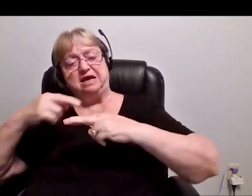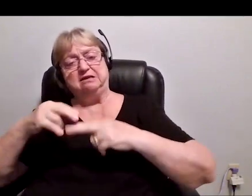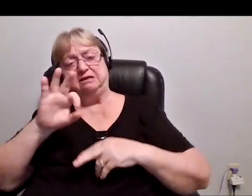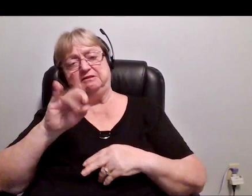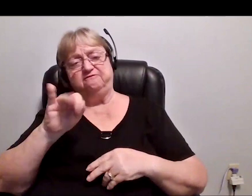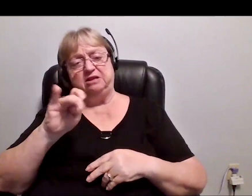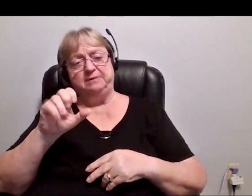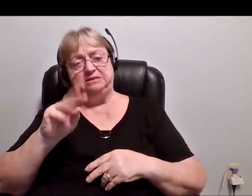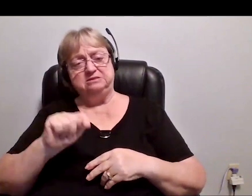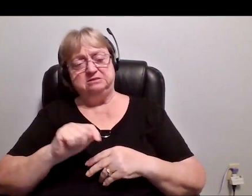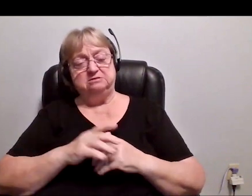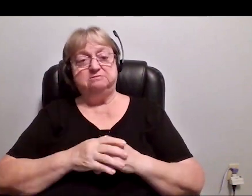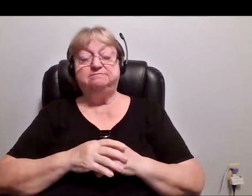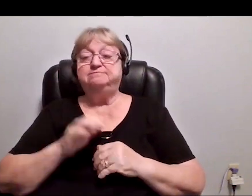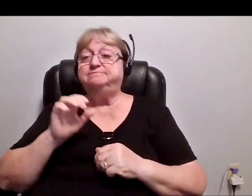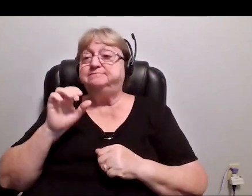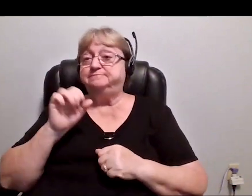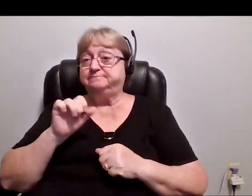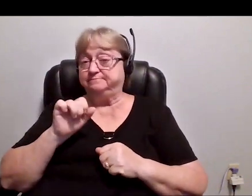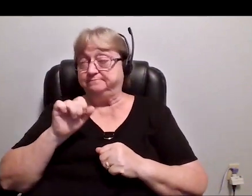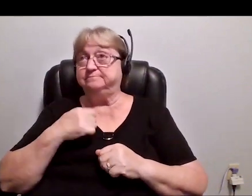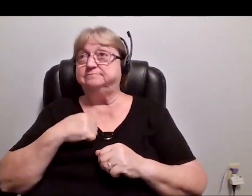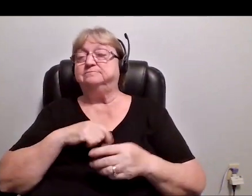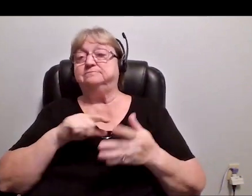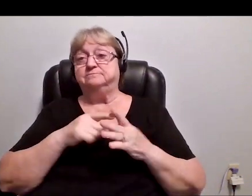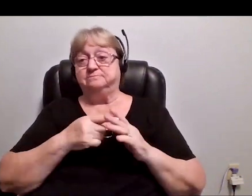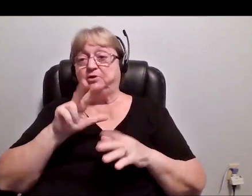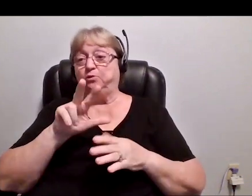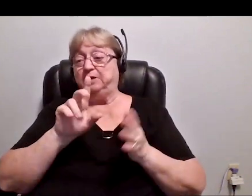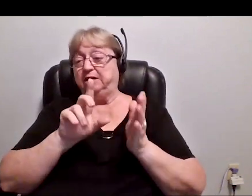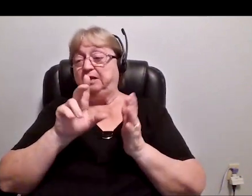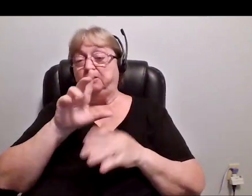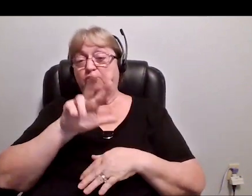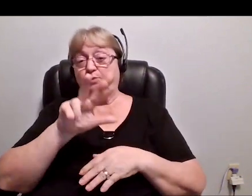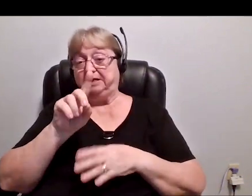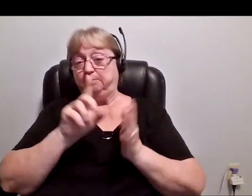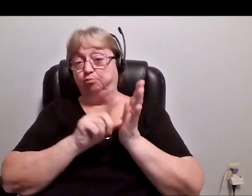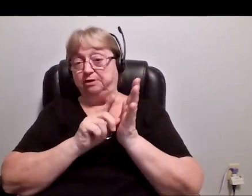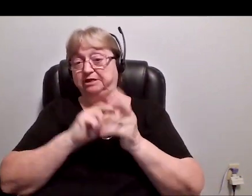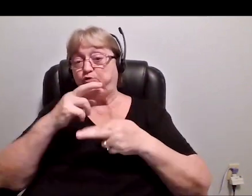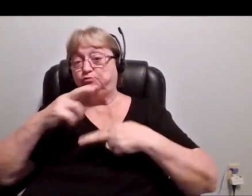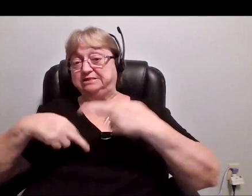Yes. We actually started a 3D printing recycling program where people can ship